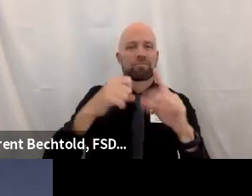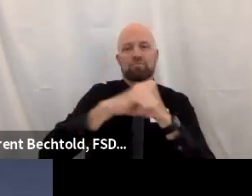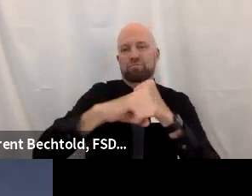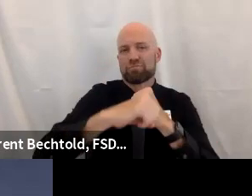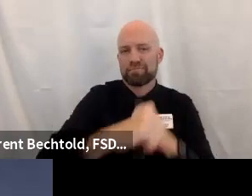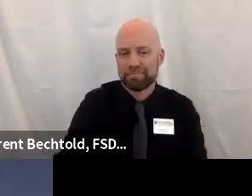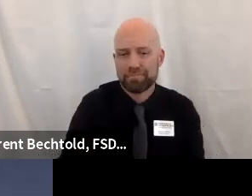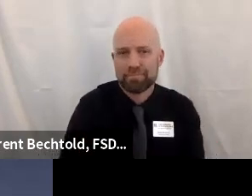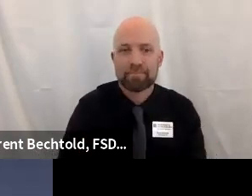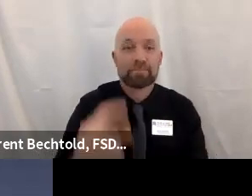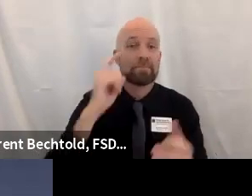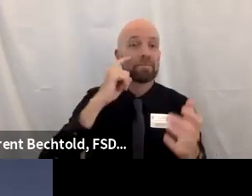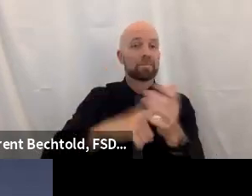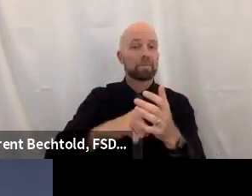The last one's from a commercial.